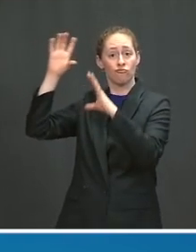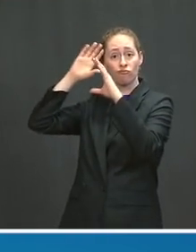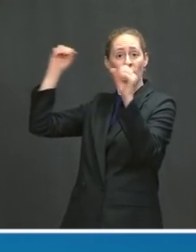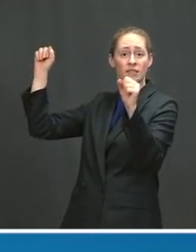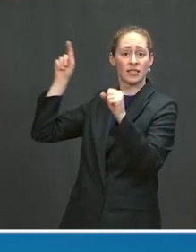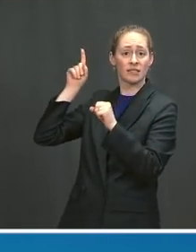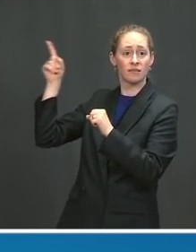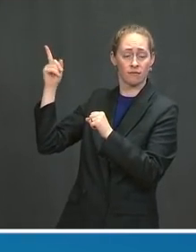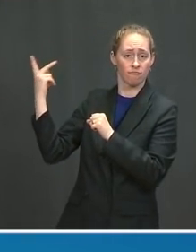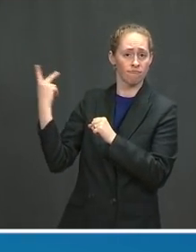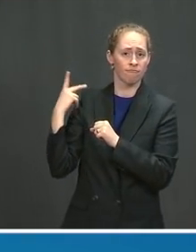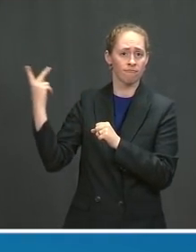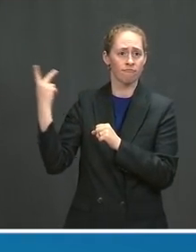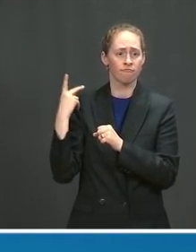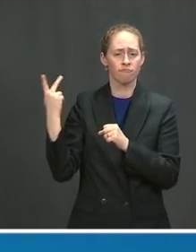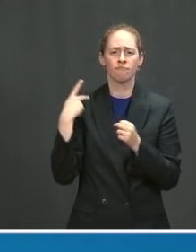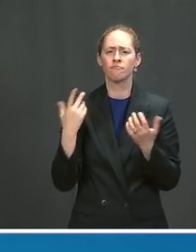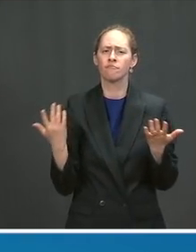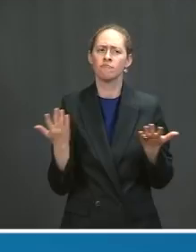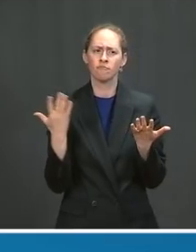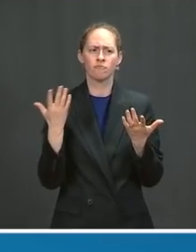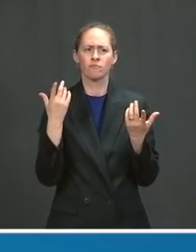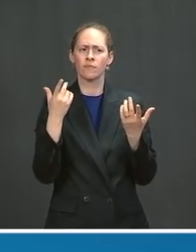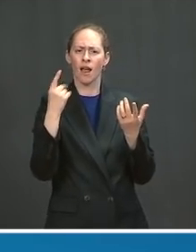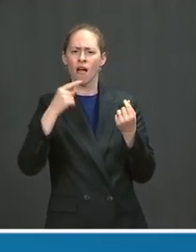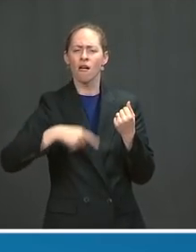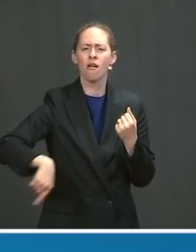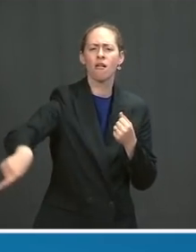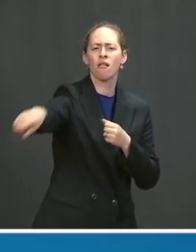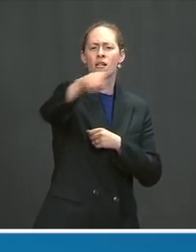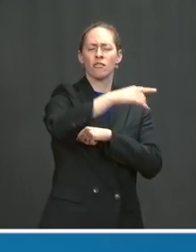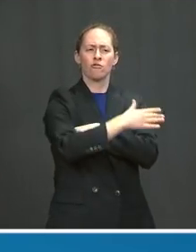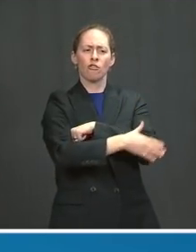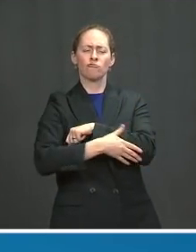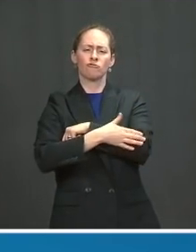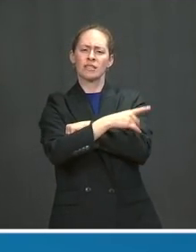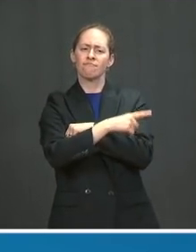our entire nation have great faith in you